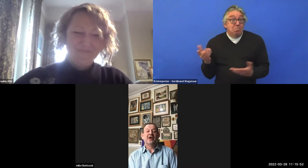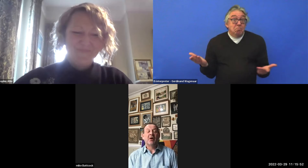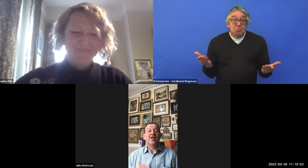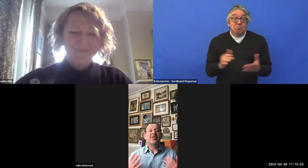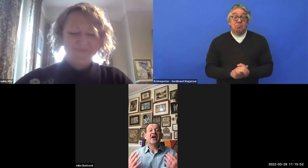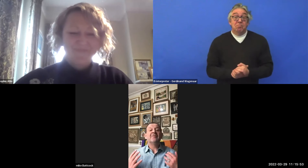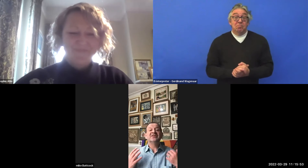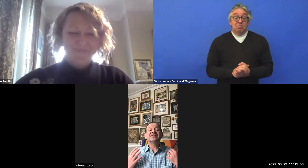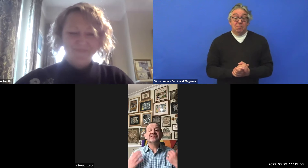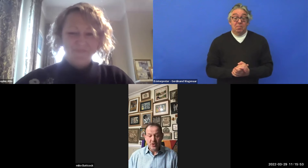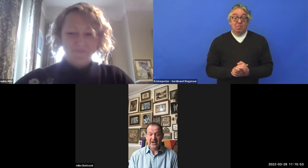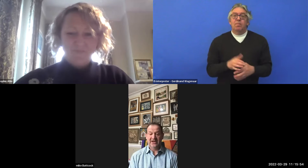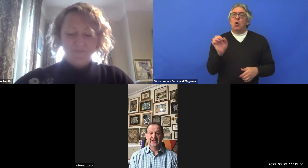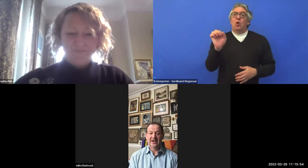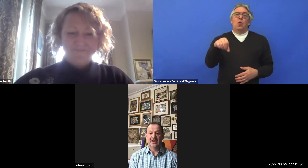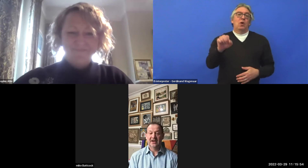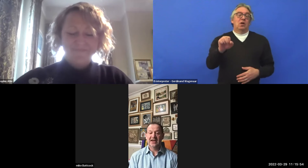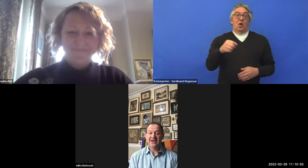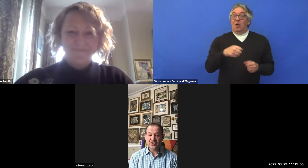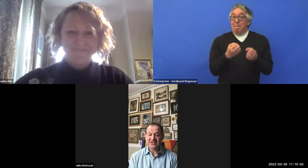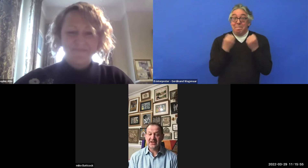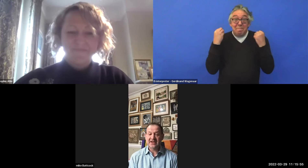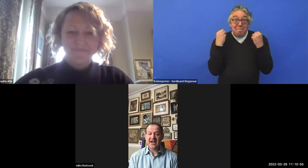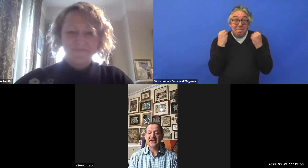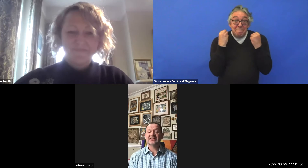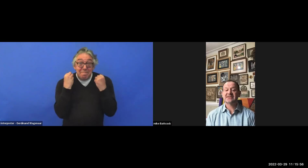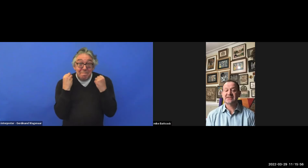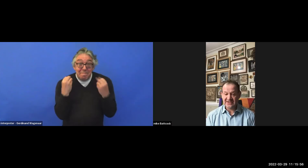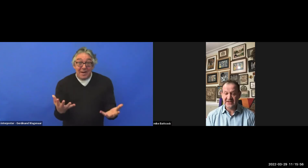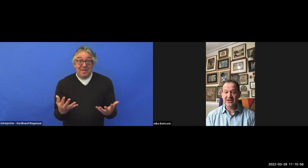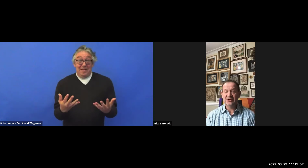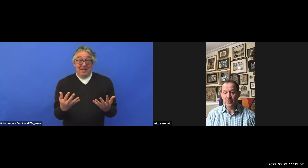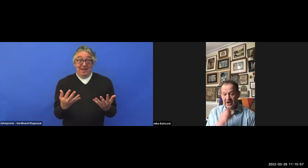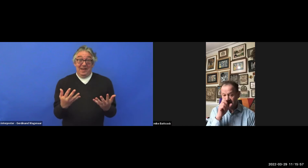There have been so many interesting and exciting new ideas